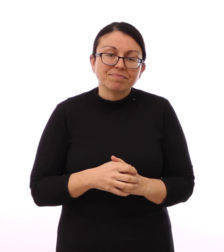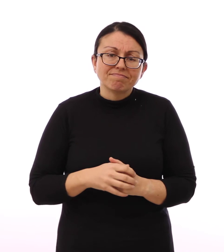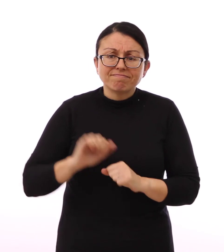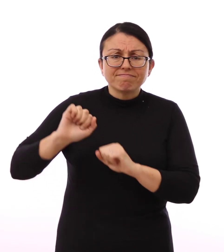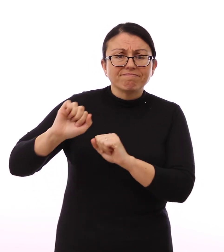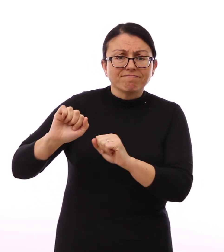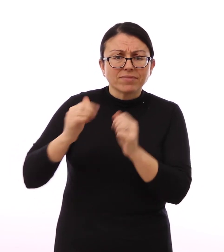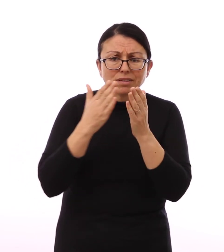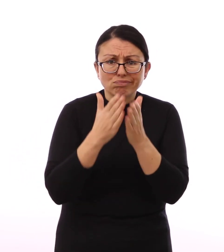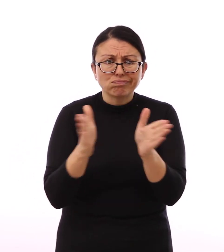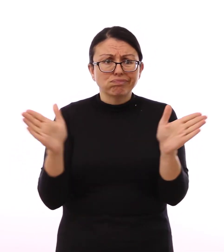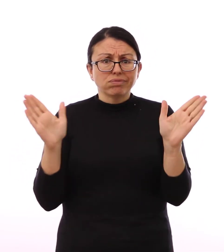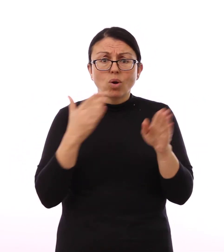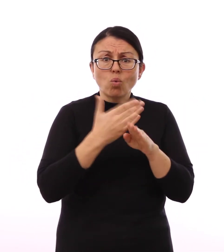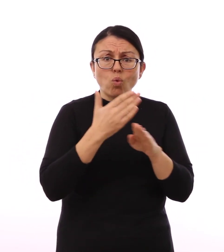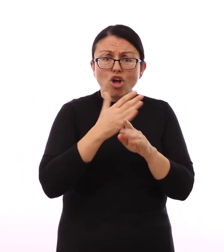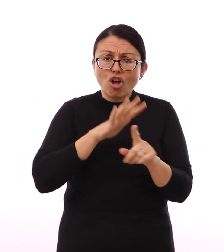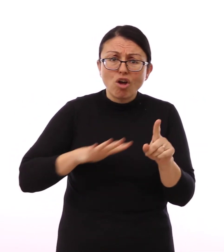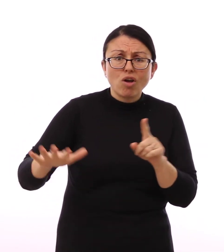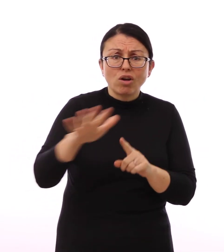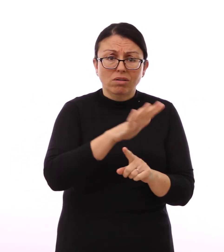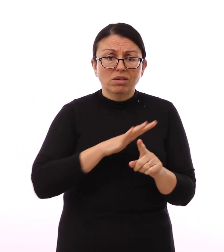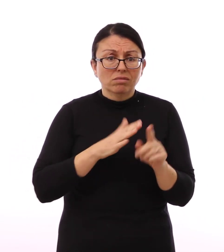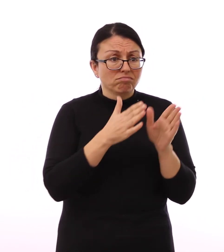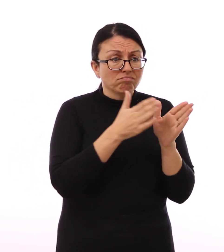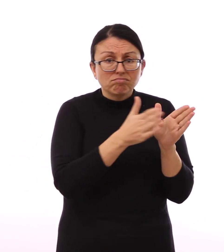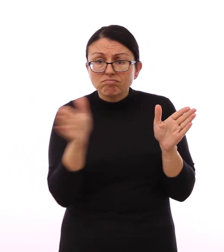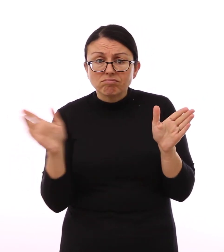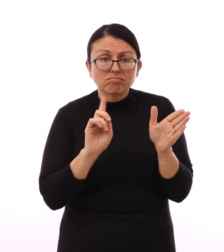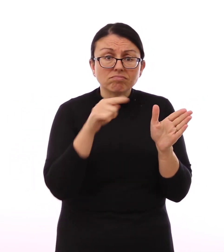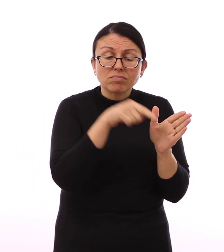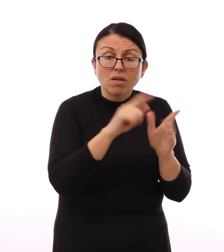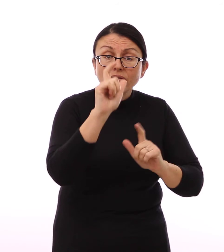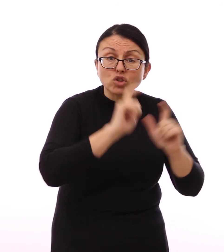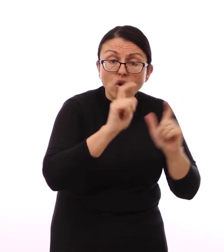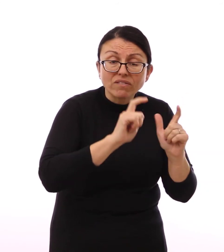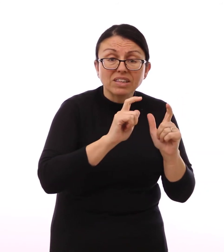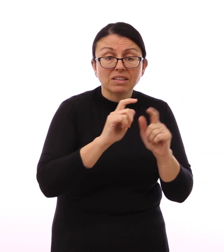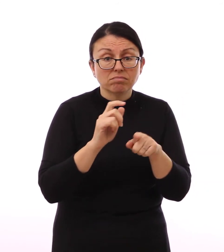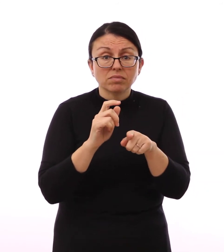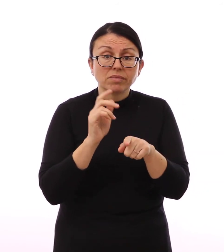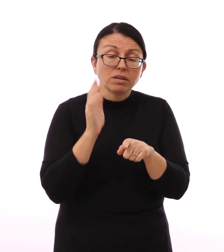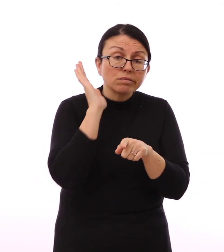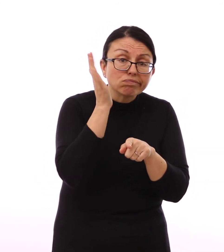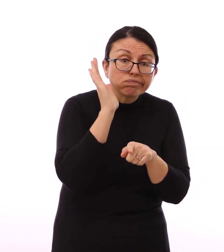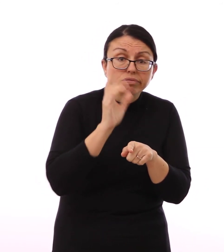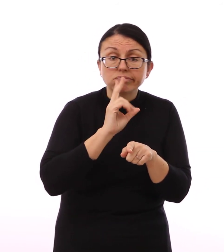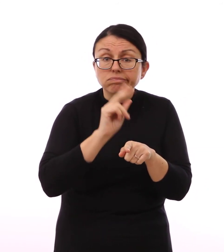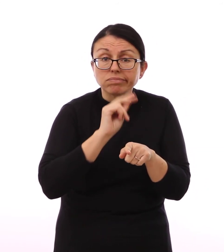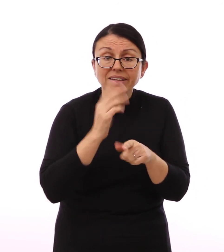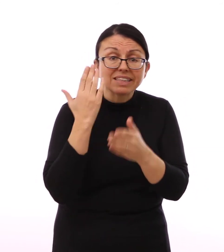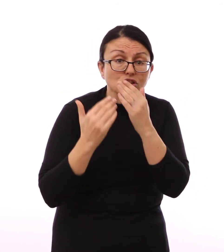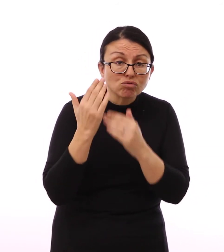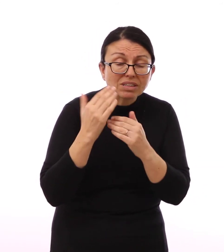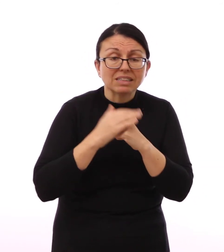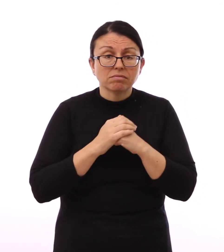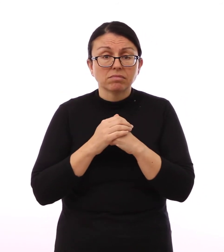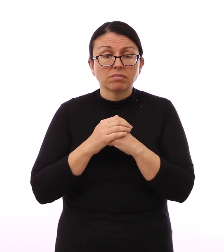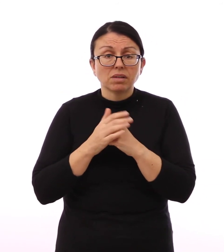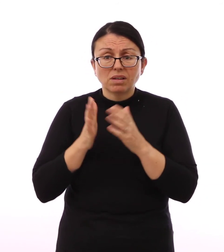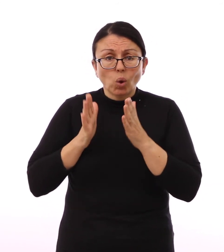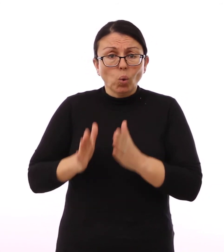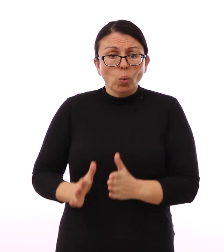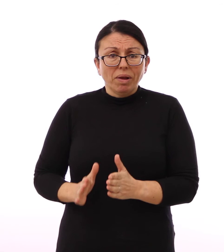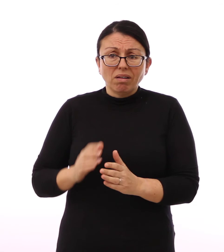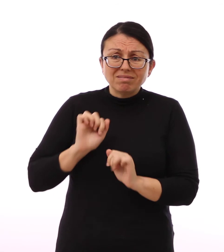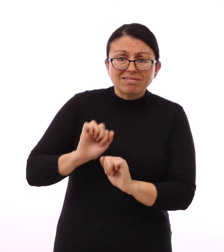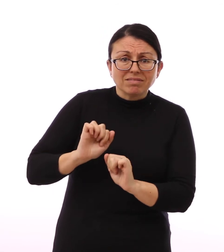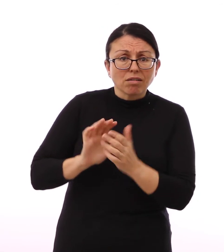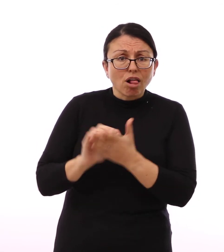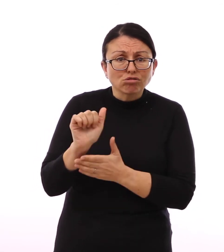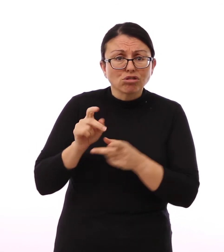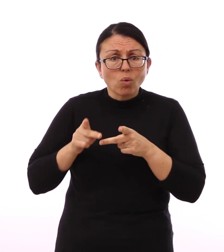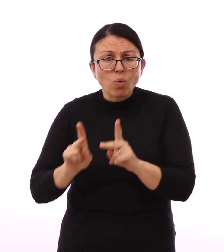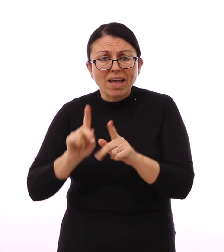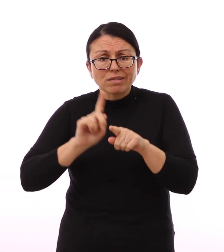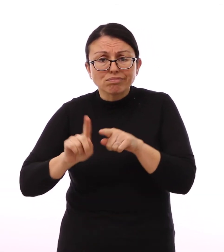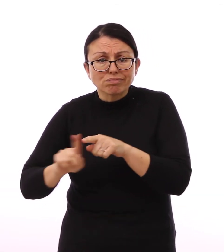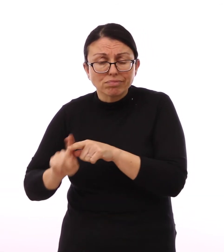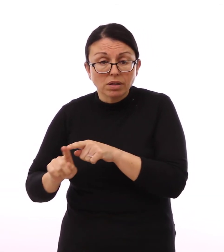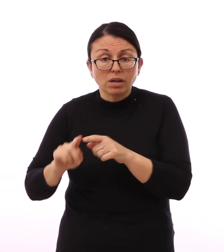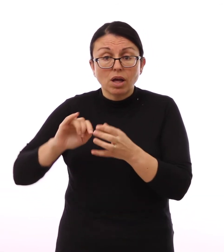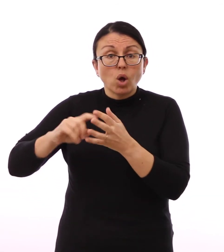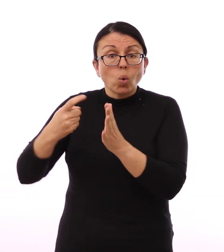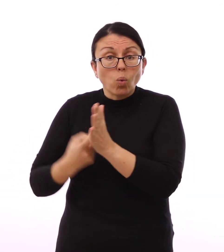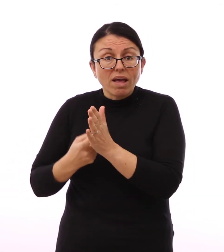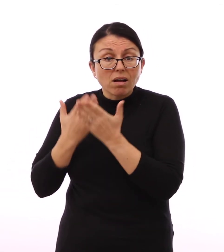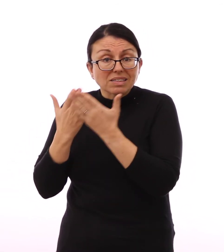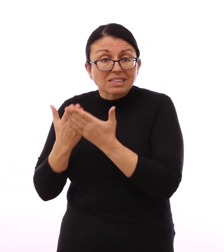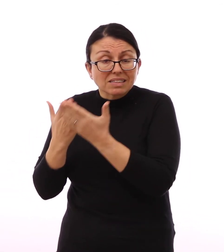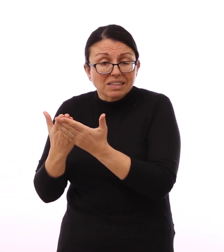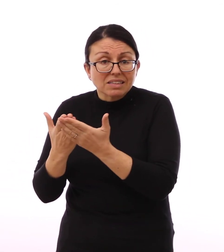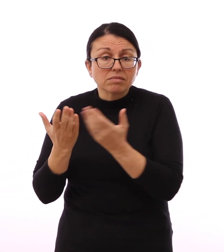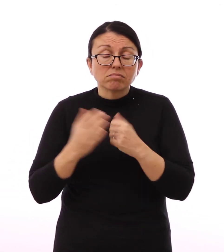Her practice crosses between photography, oral history, anthropology, queer studies,